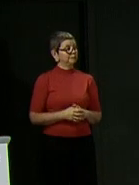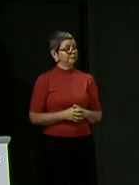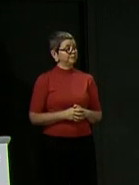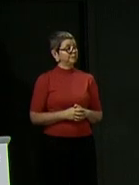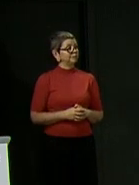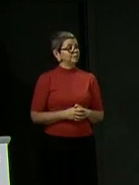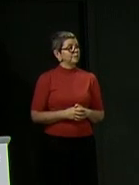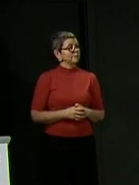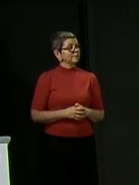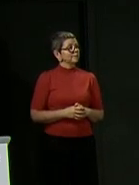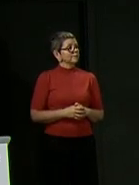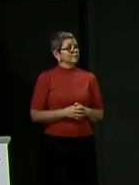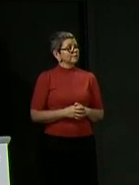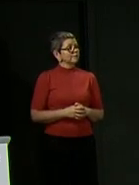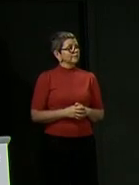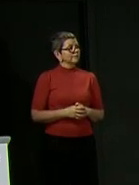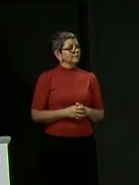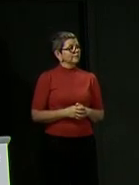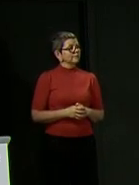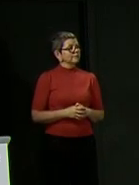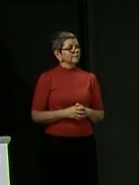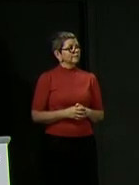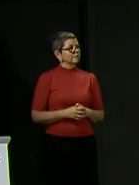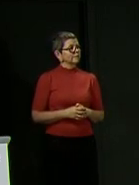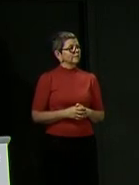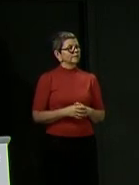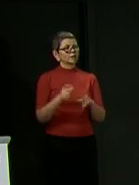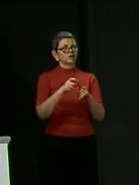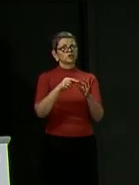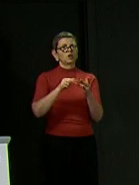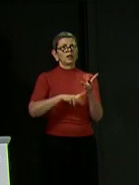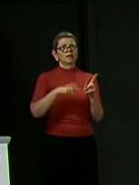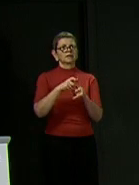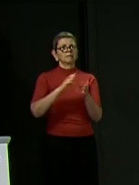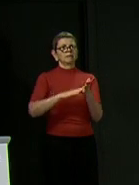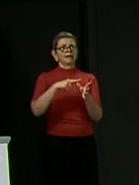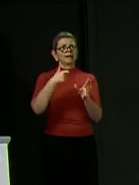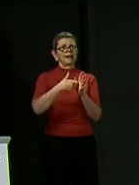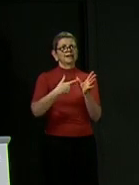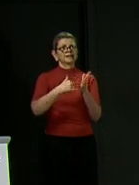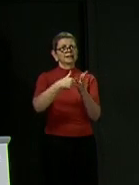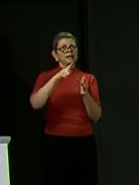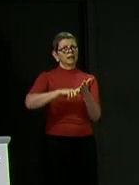Good afternoon First Minister. Donald Macaskill, the chief executive of Scottish Care, has